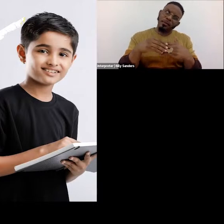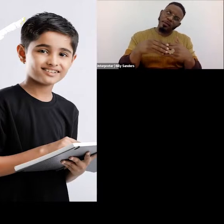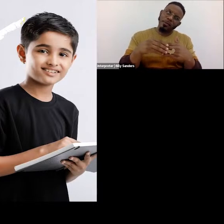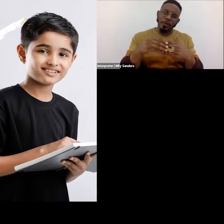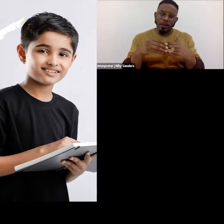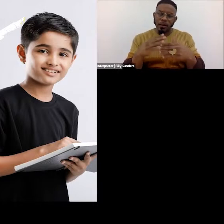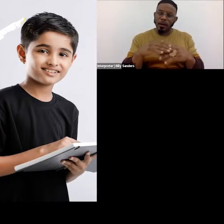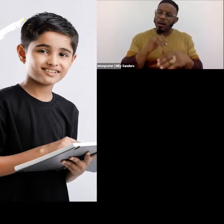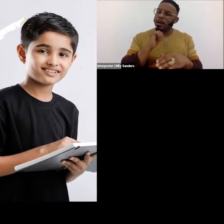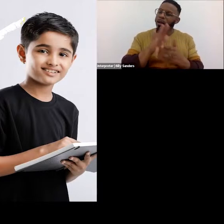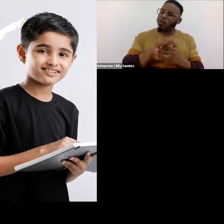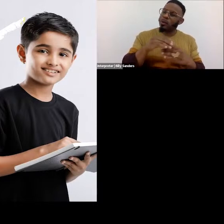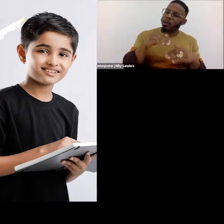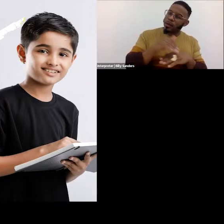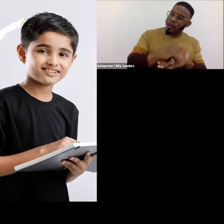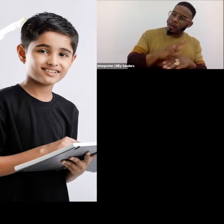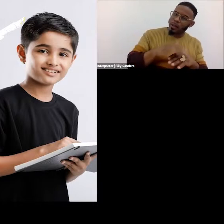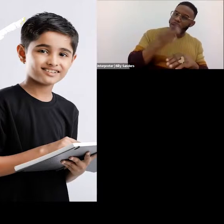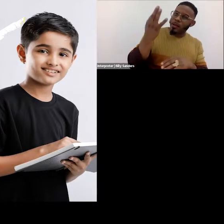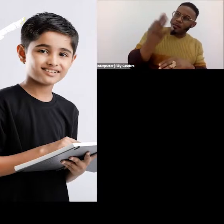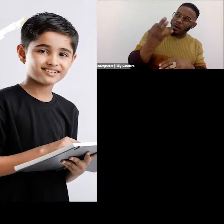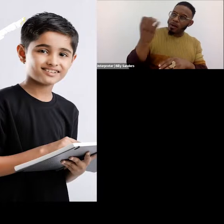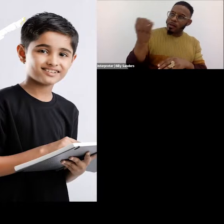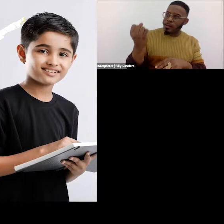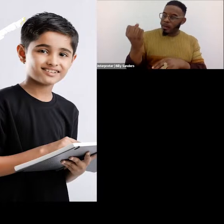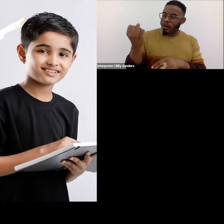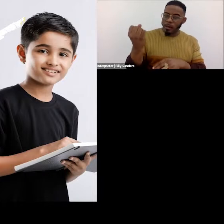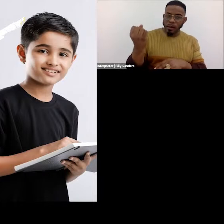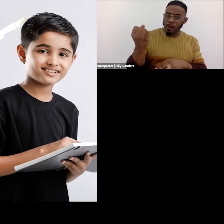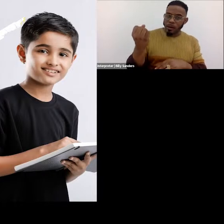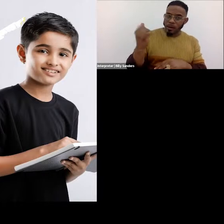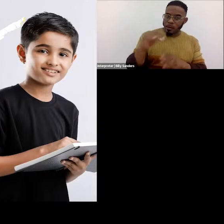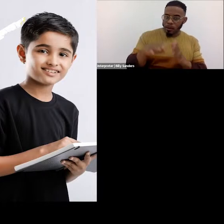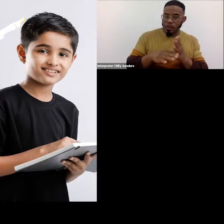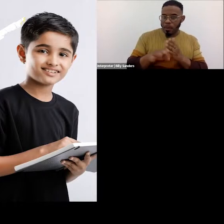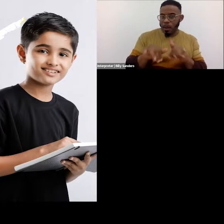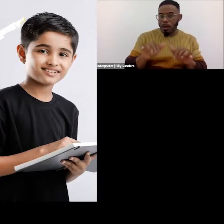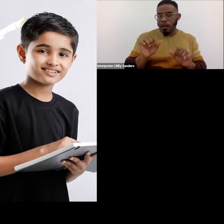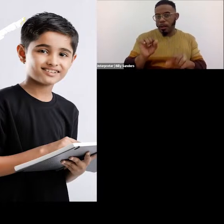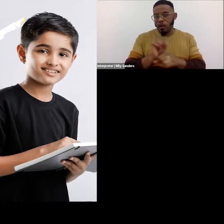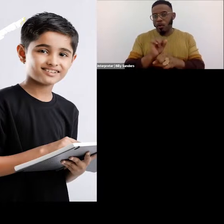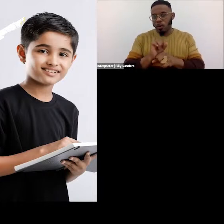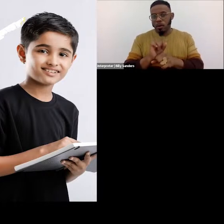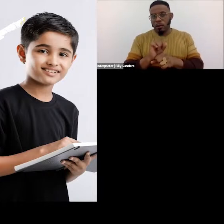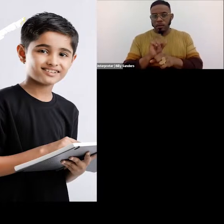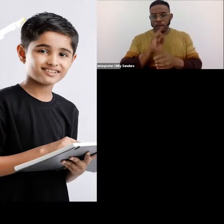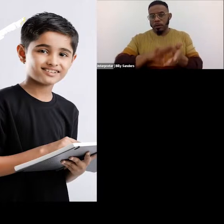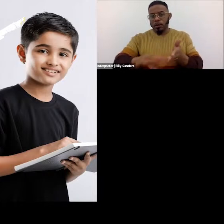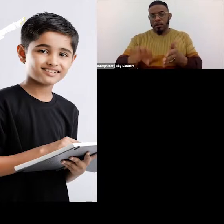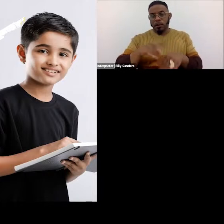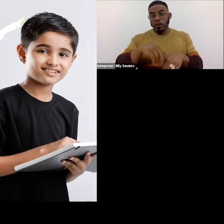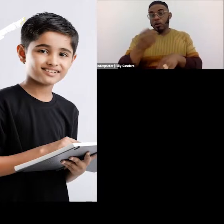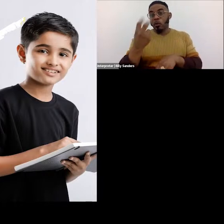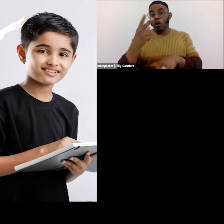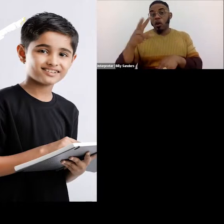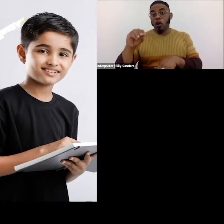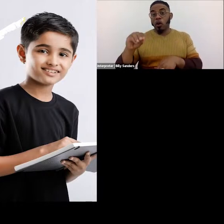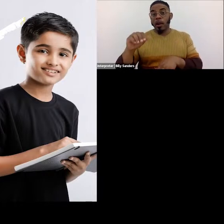on a non-school night on that Friday or Saturday, which the minor can work and be dismissed at 12:30 AM.